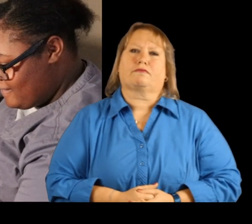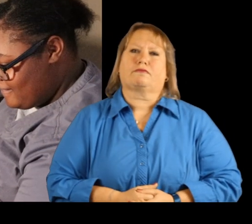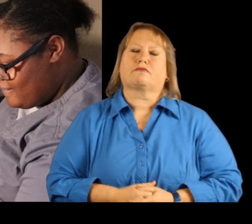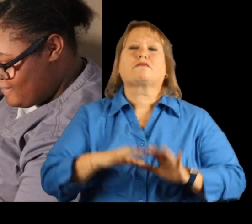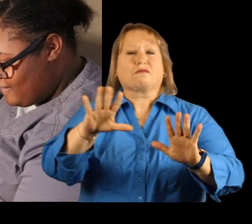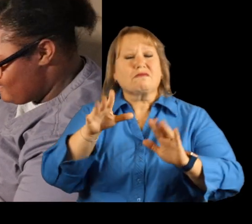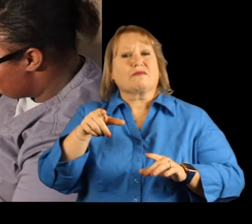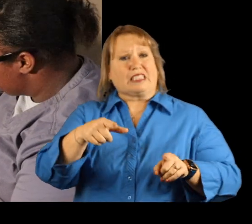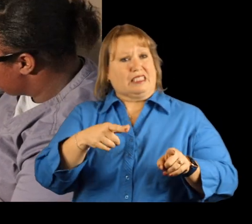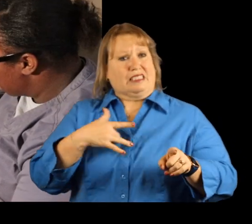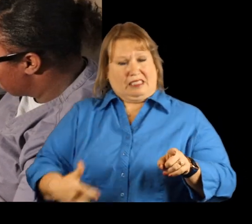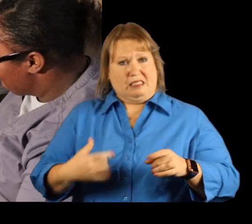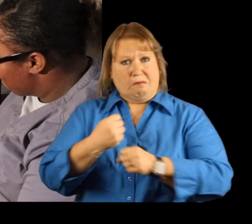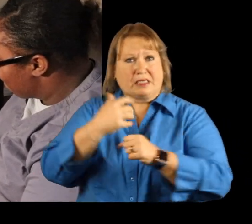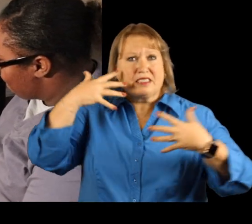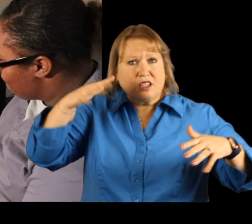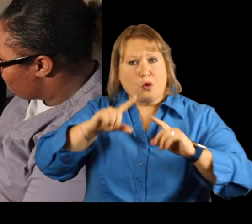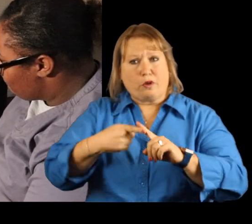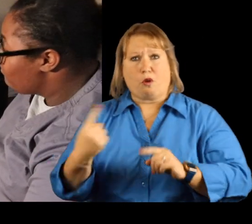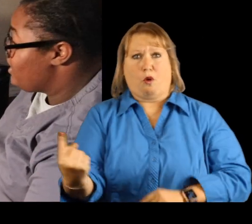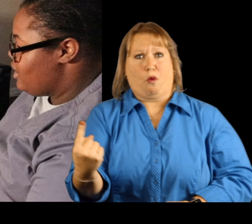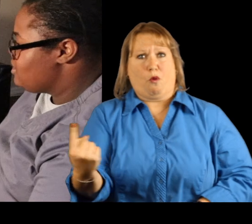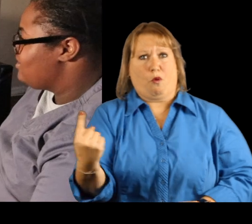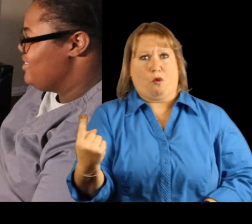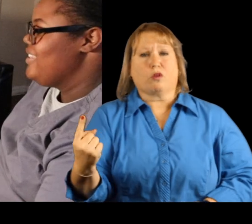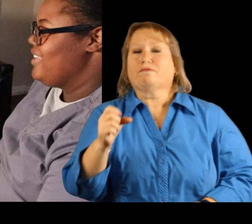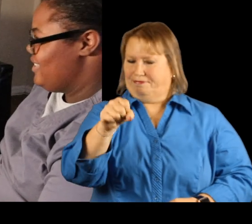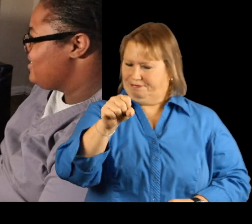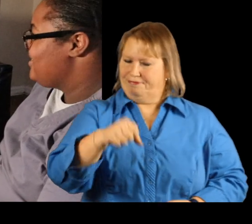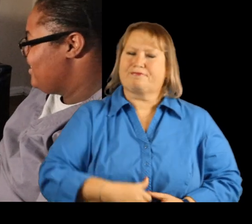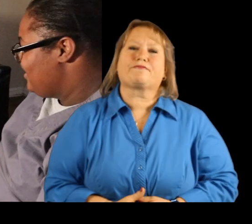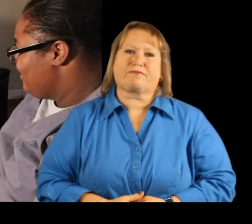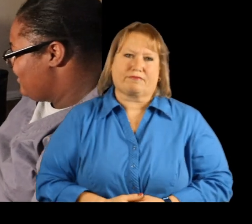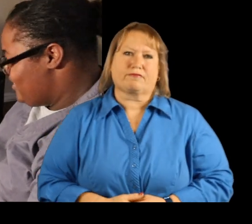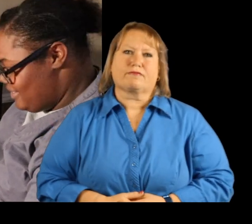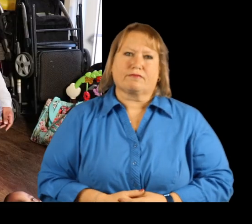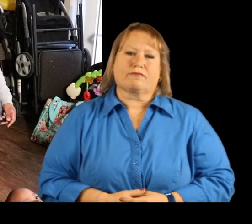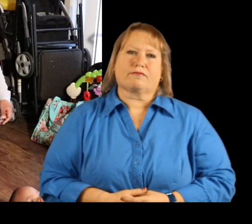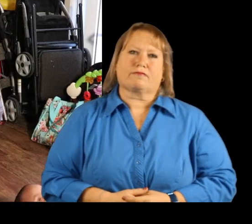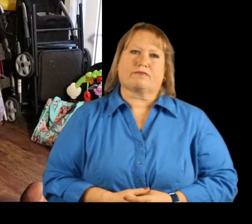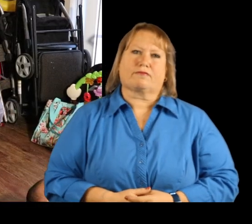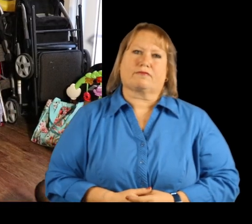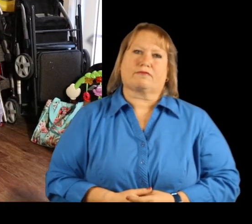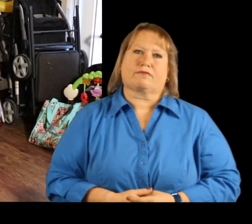Does he make sounds while he is alone? Yes. Rachel-Up Up Up....